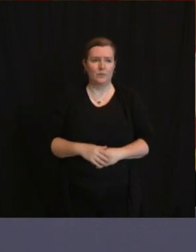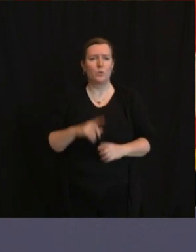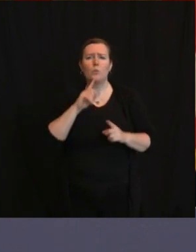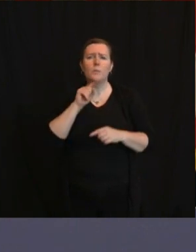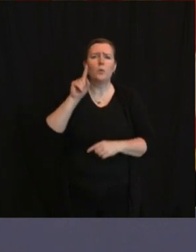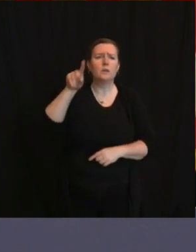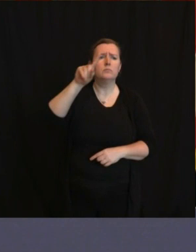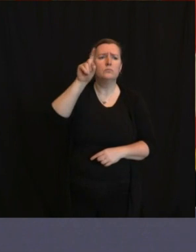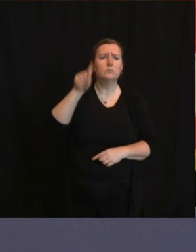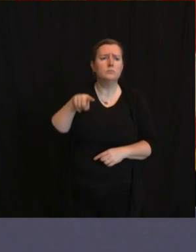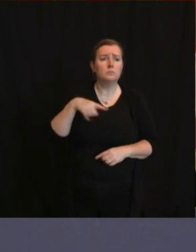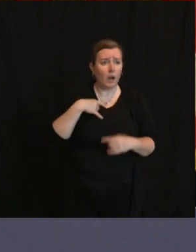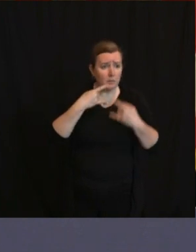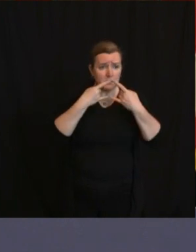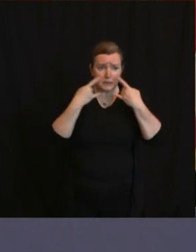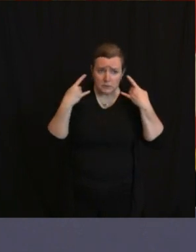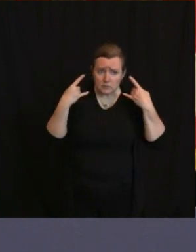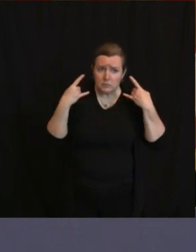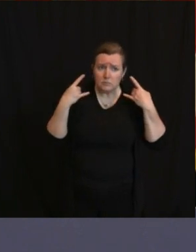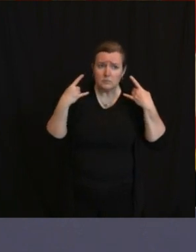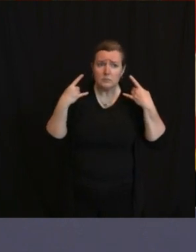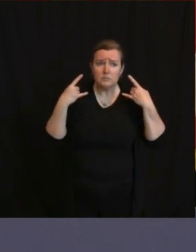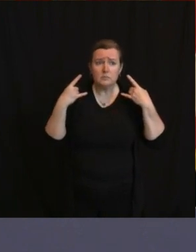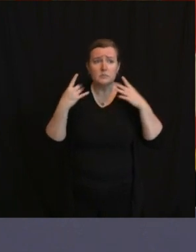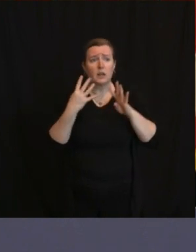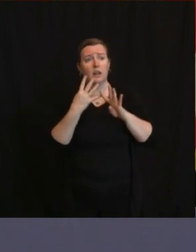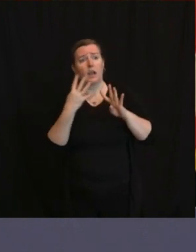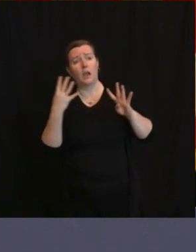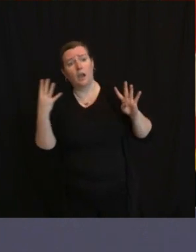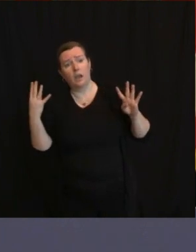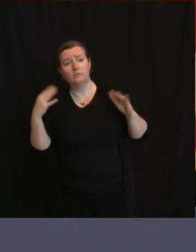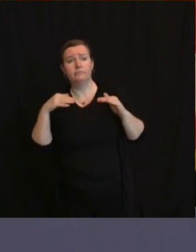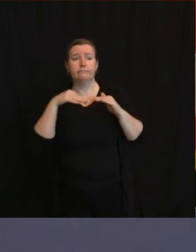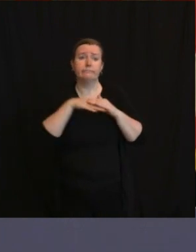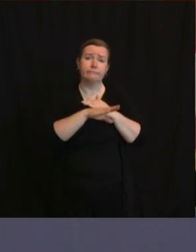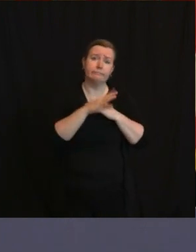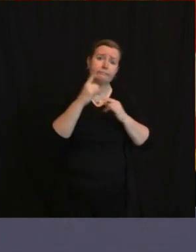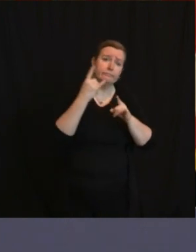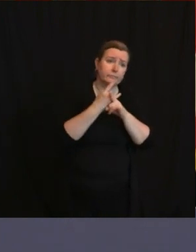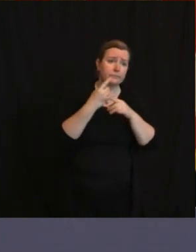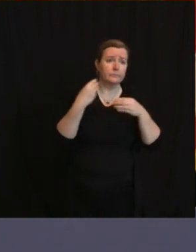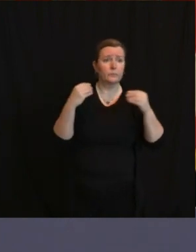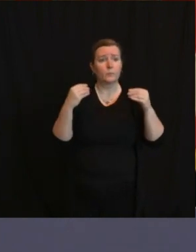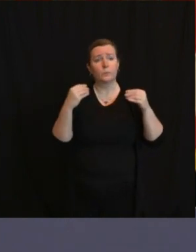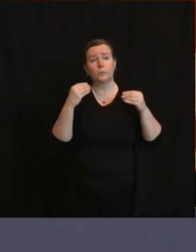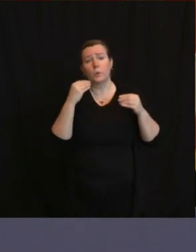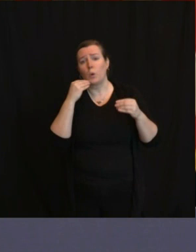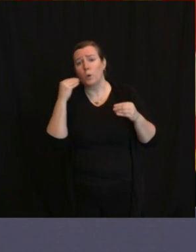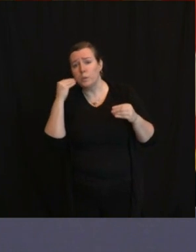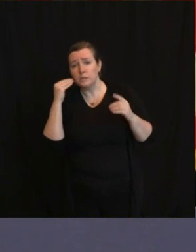EVERYONE IS WEARING MASKS AND WAITING IN LINE TO GET INTO SUPERMARKETS, HOME DEPOT,